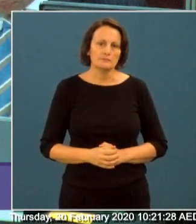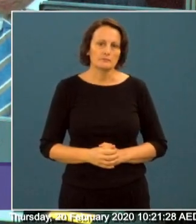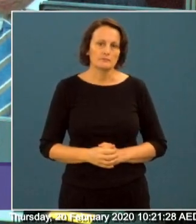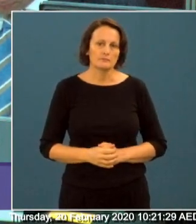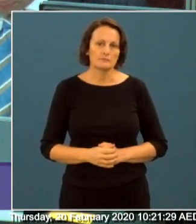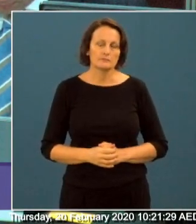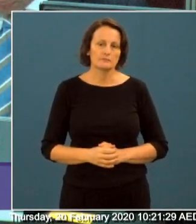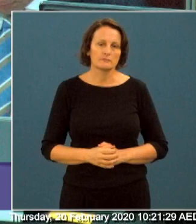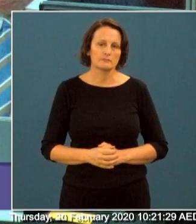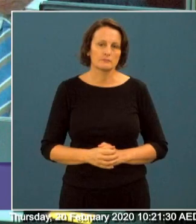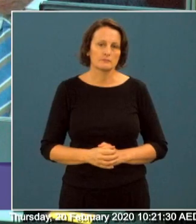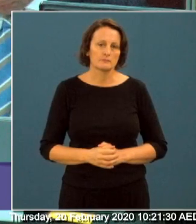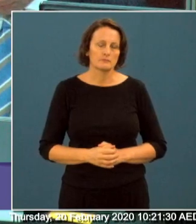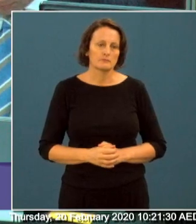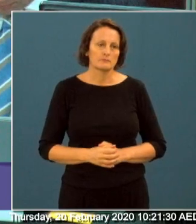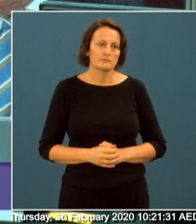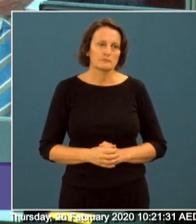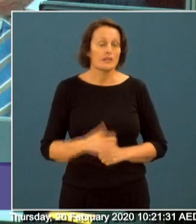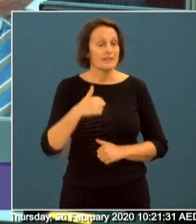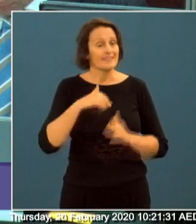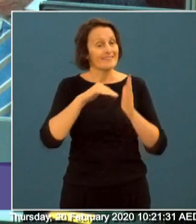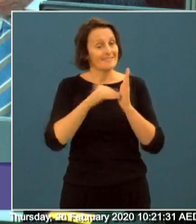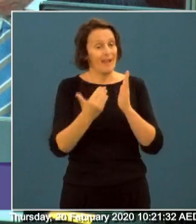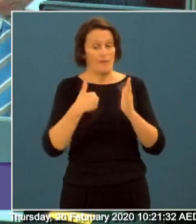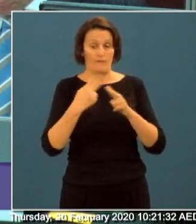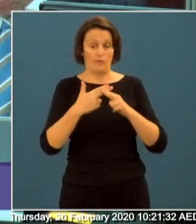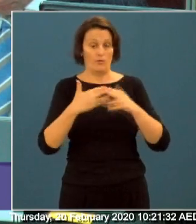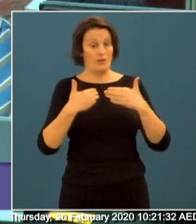multiple payers or multiple funders in the health system,